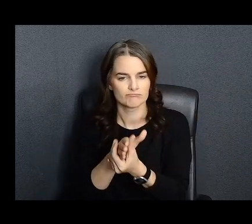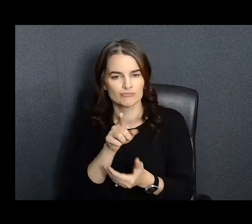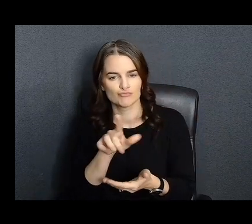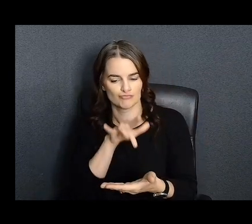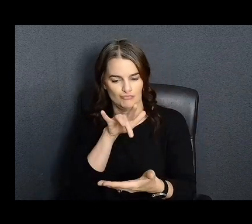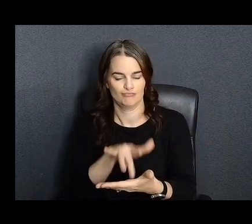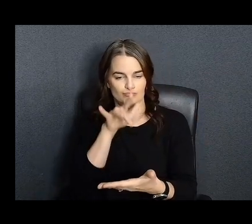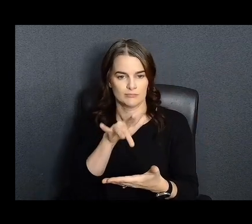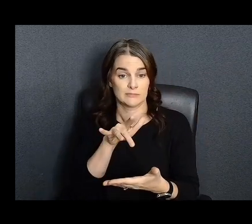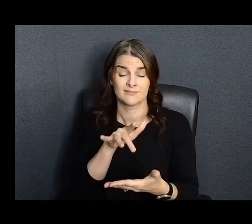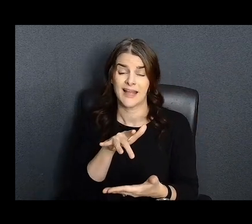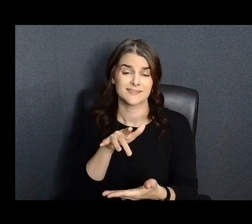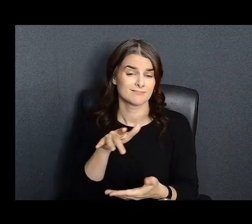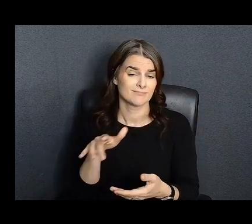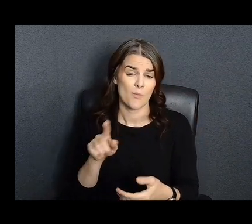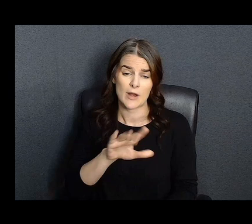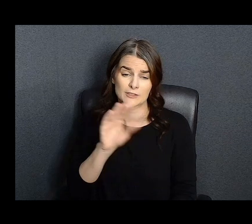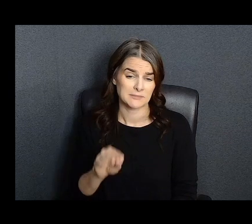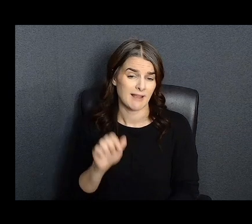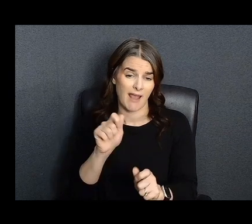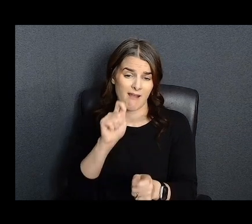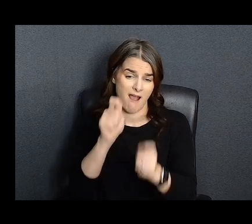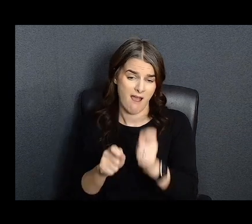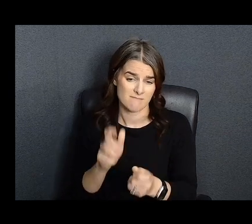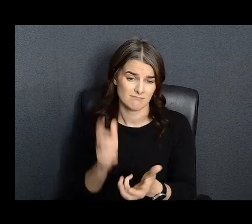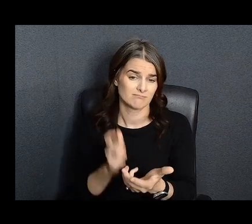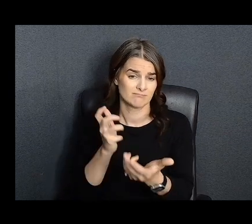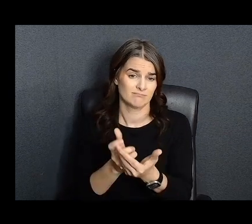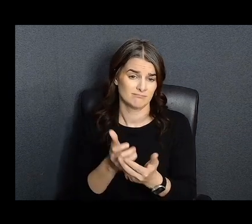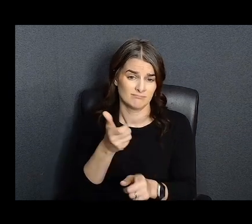This is all completely customizable. You can type your message and then save it in a folder